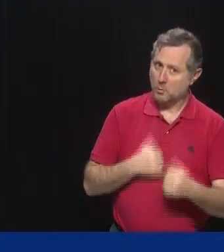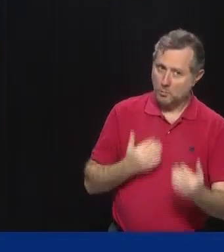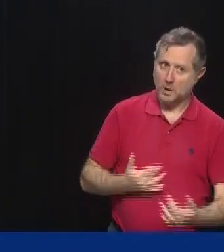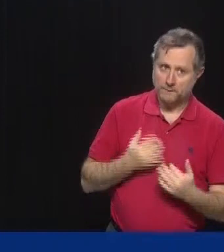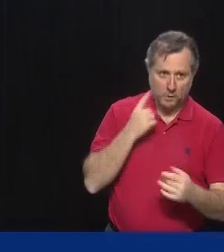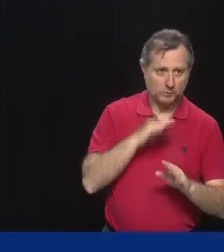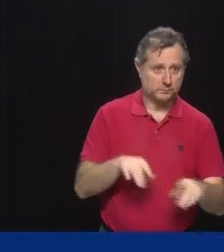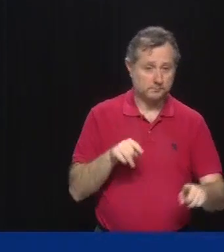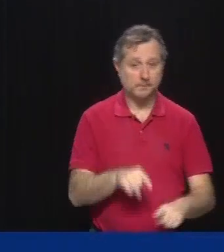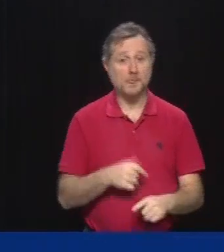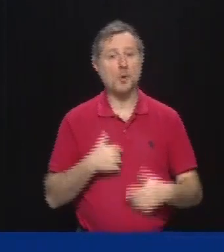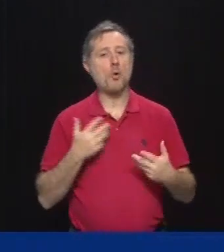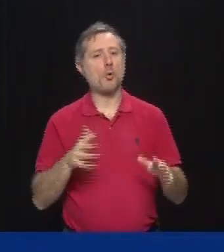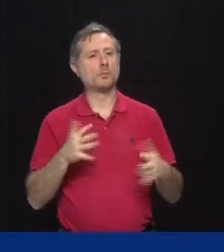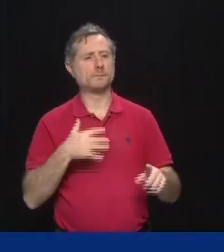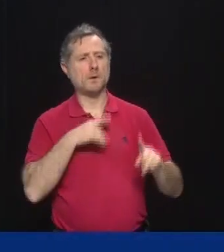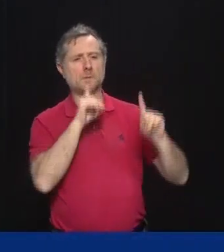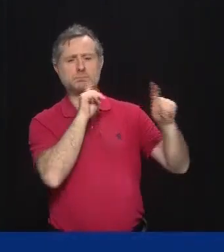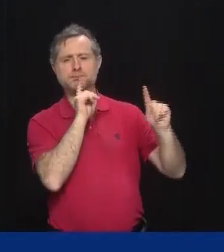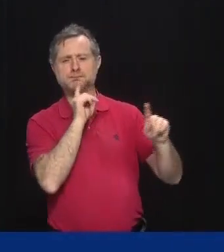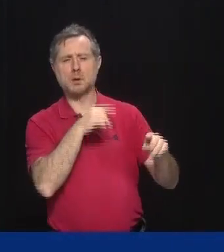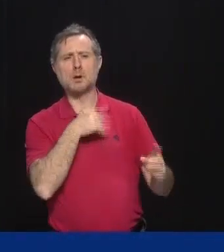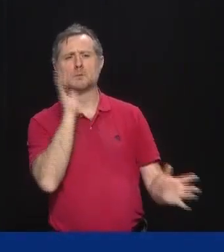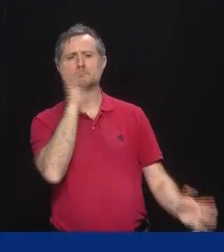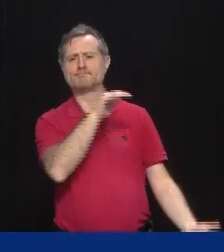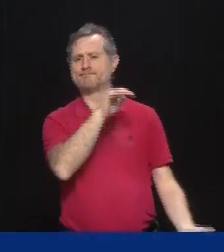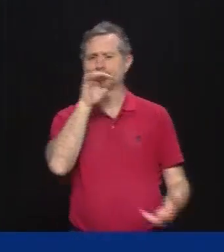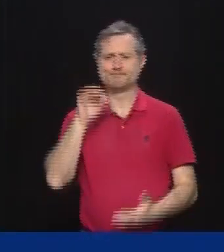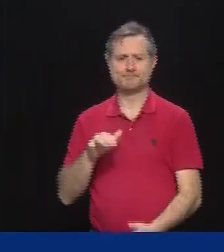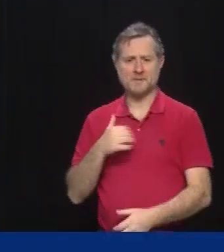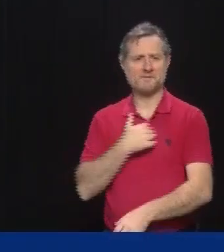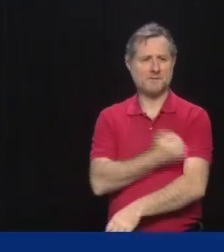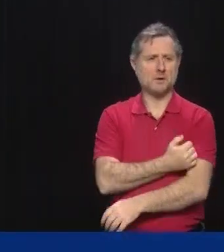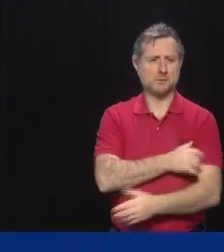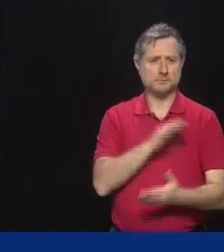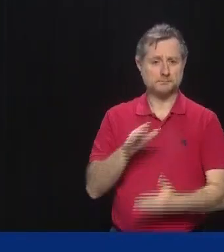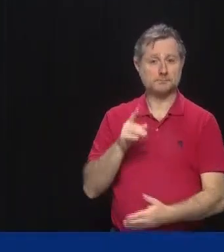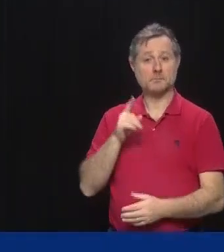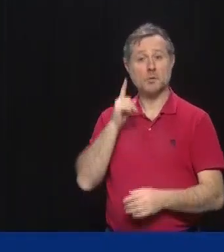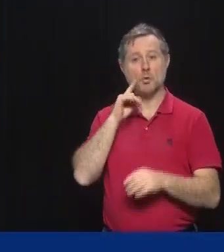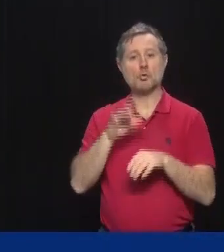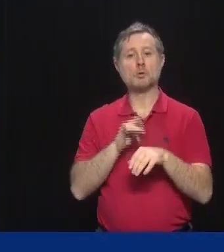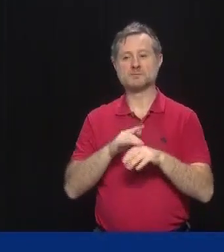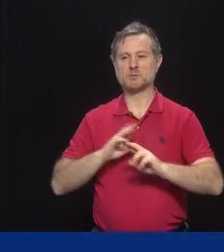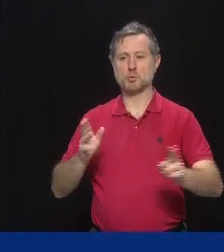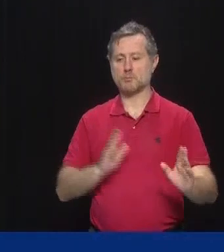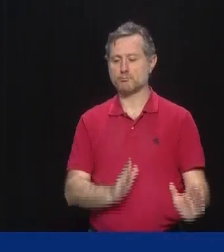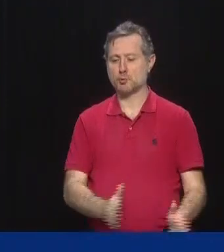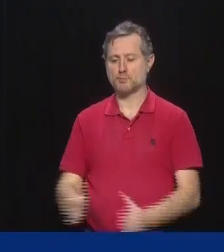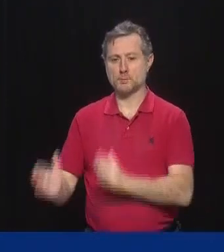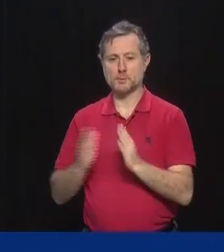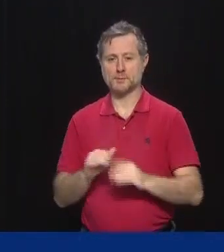IT'S HAPPENING SOON. IT'S EXTREMELY EXCITING NEWS.